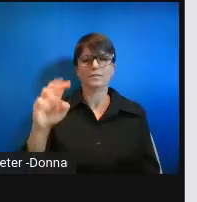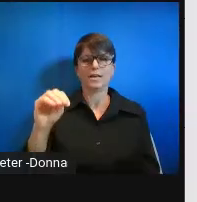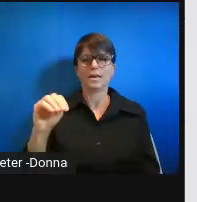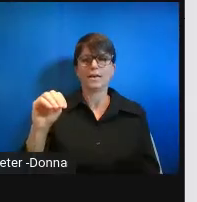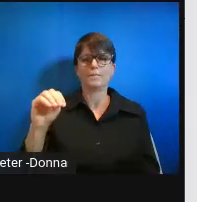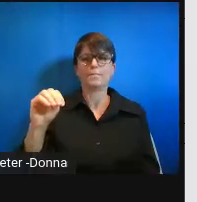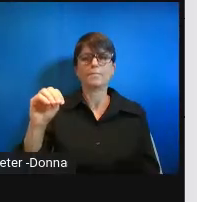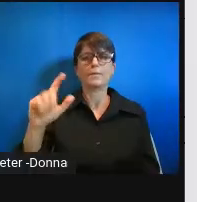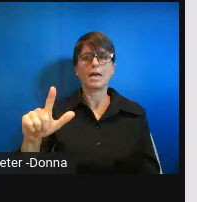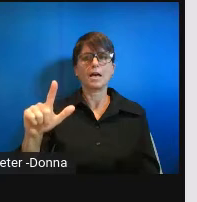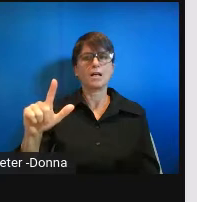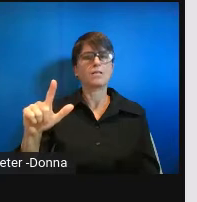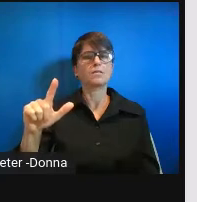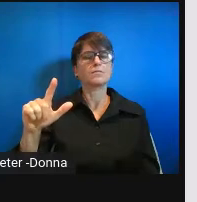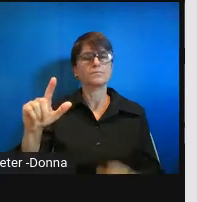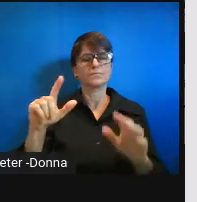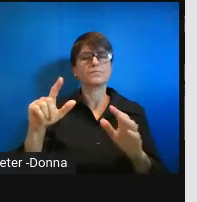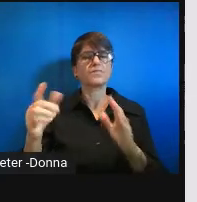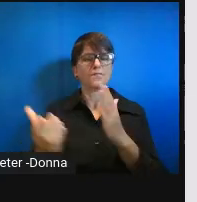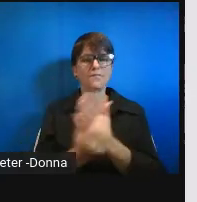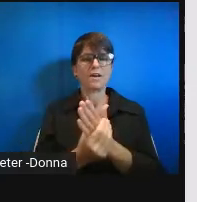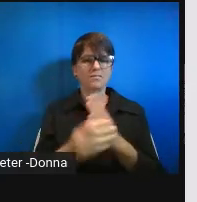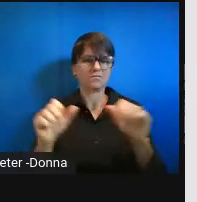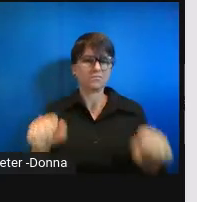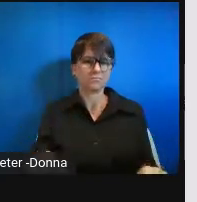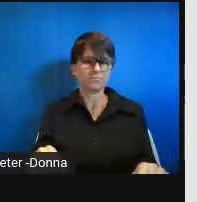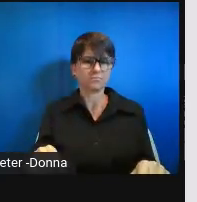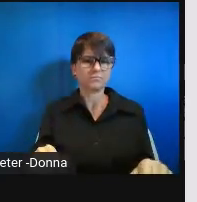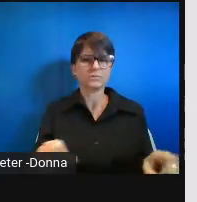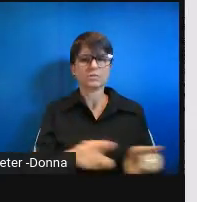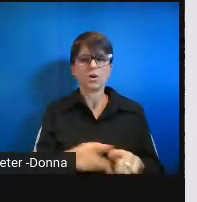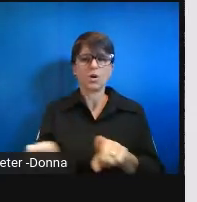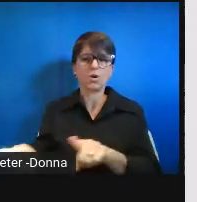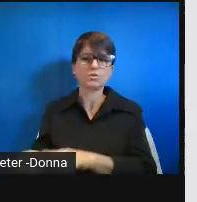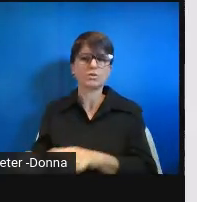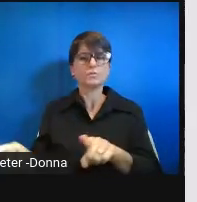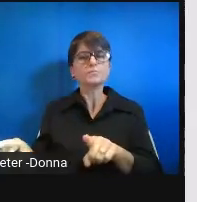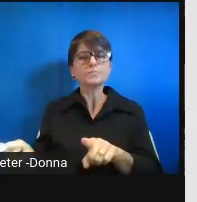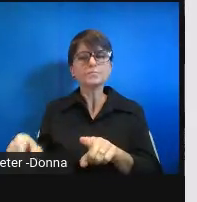As a result, you get an HTML file which you can copy and paste to your website.